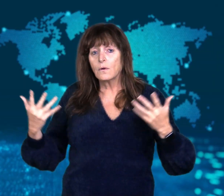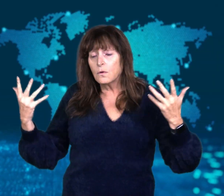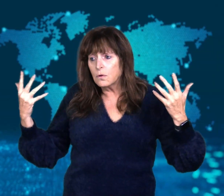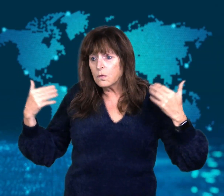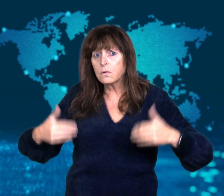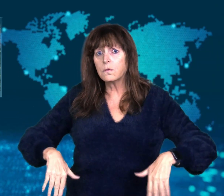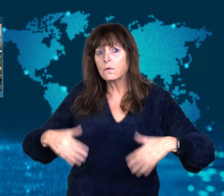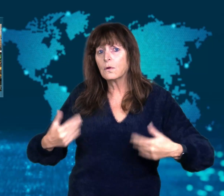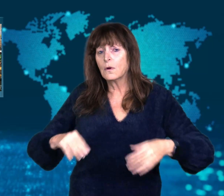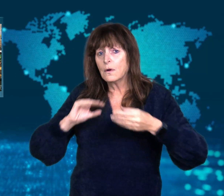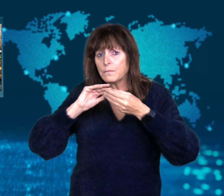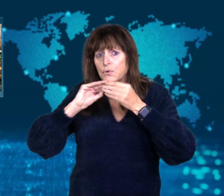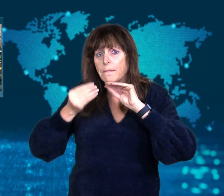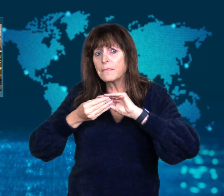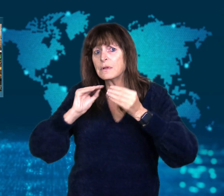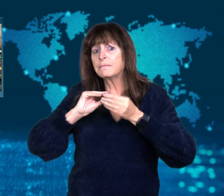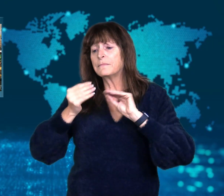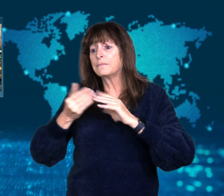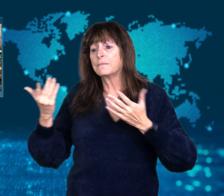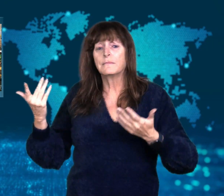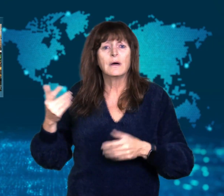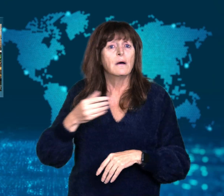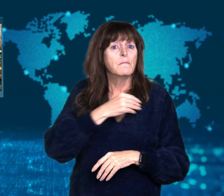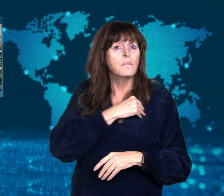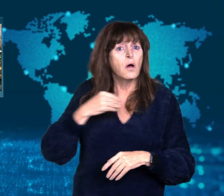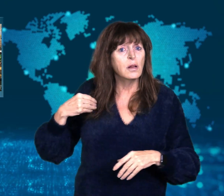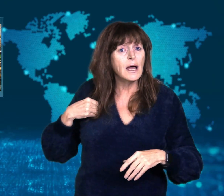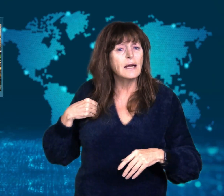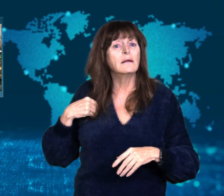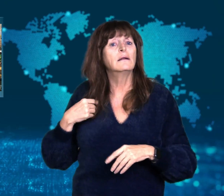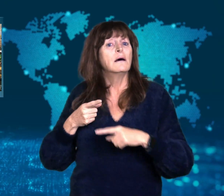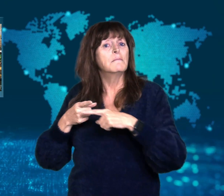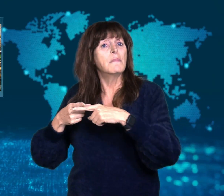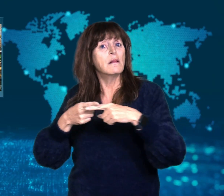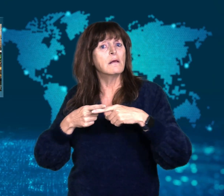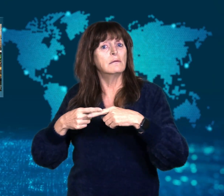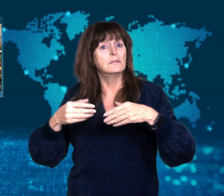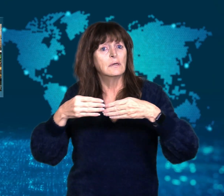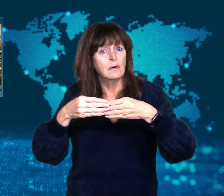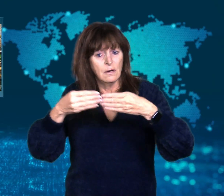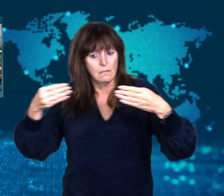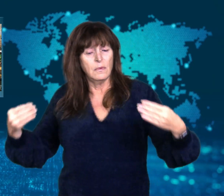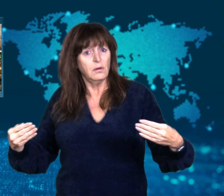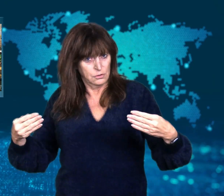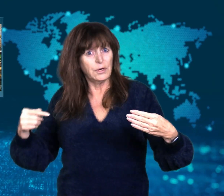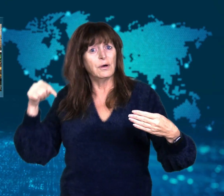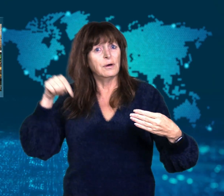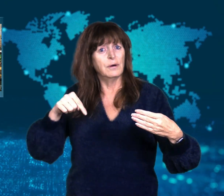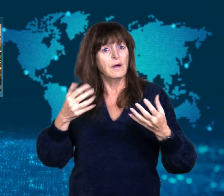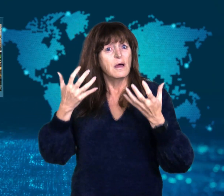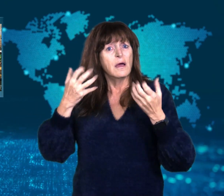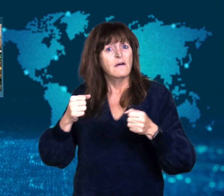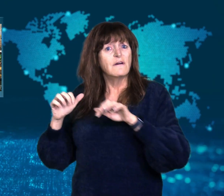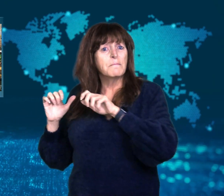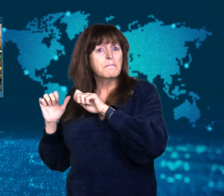[Georgia]: There is a crisis at the Polish-Belarus border involving